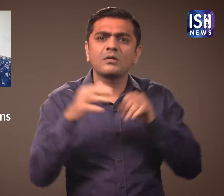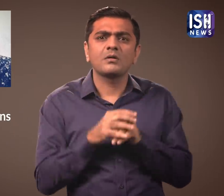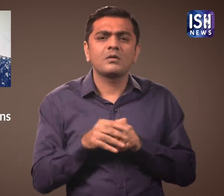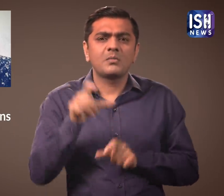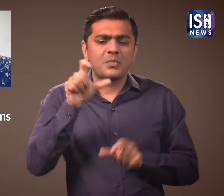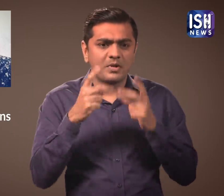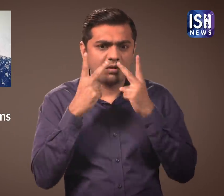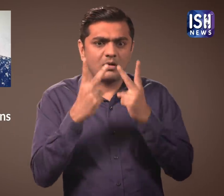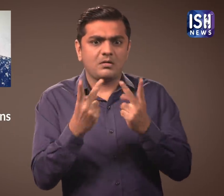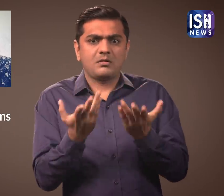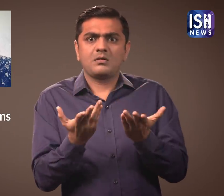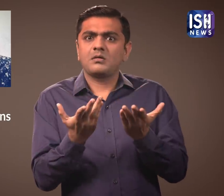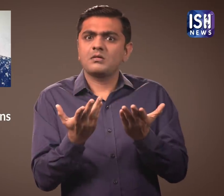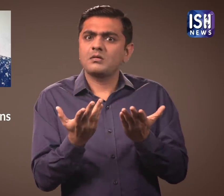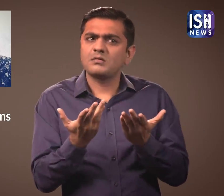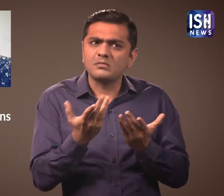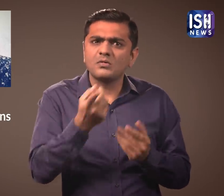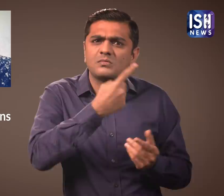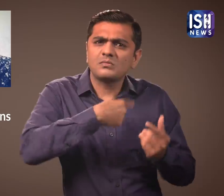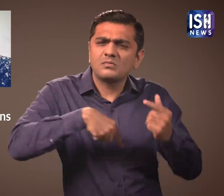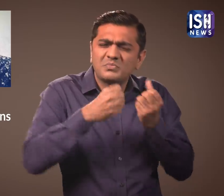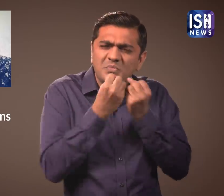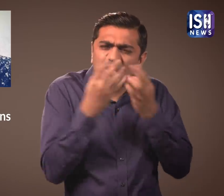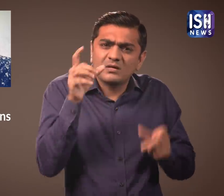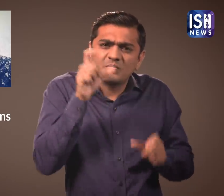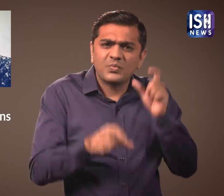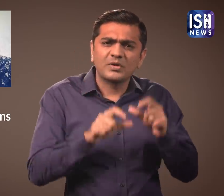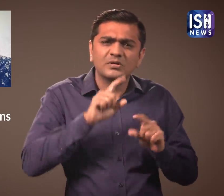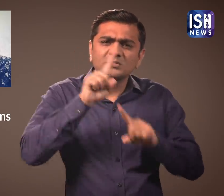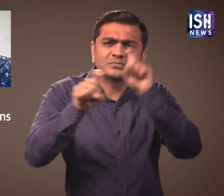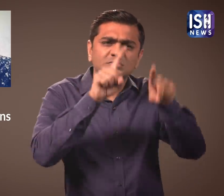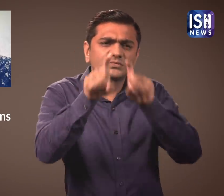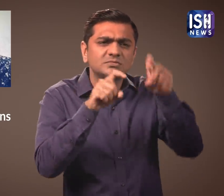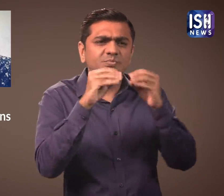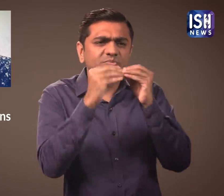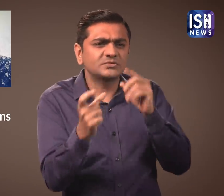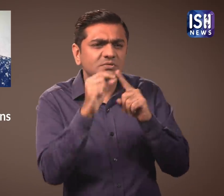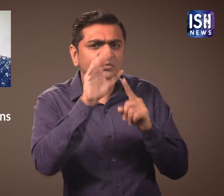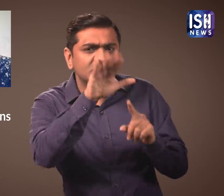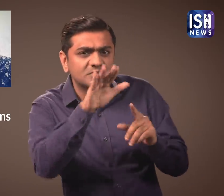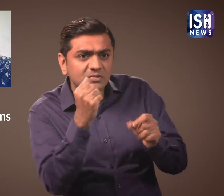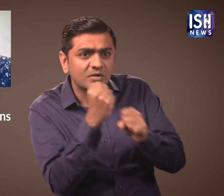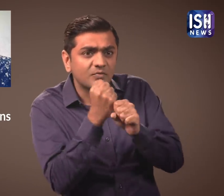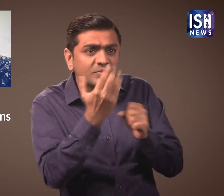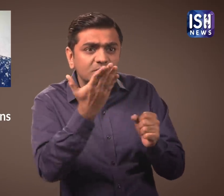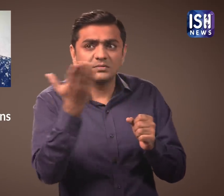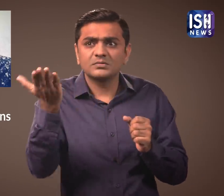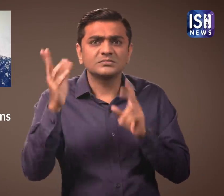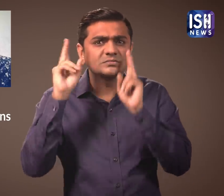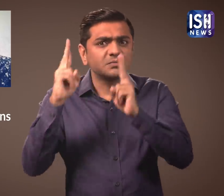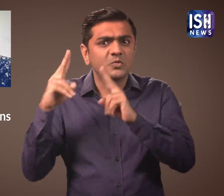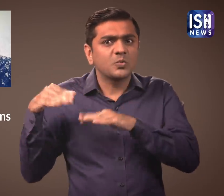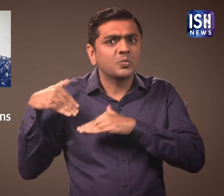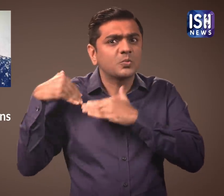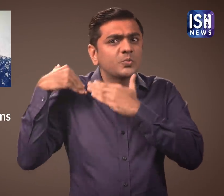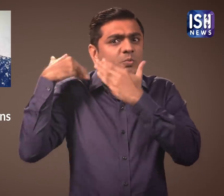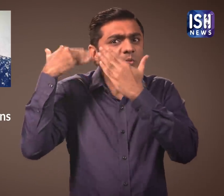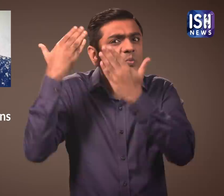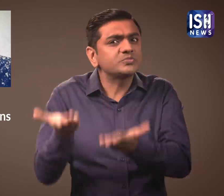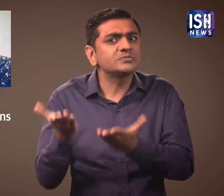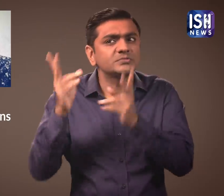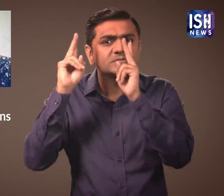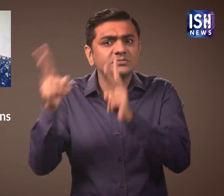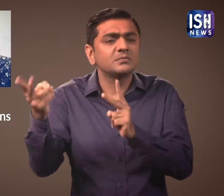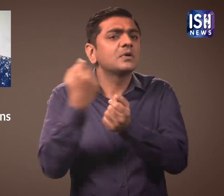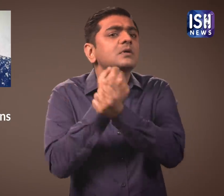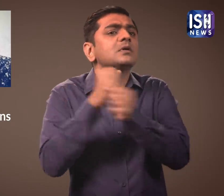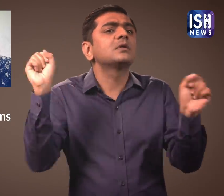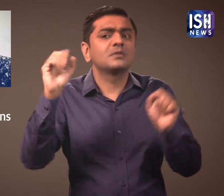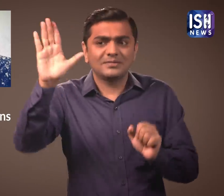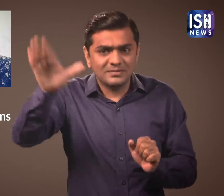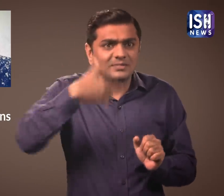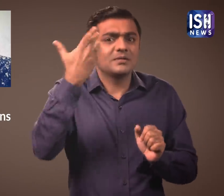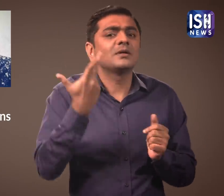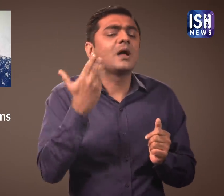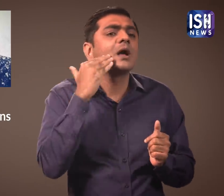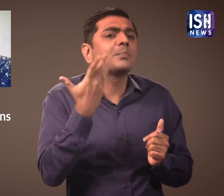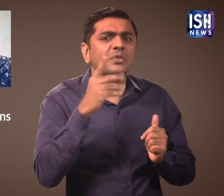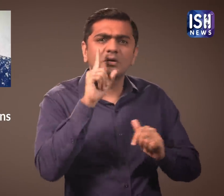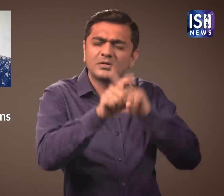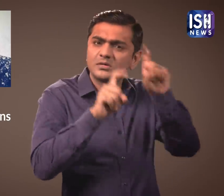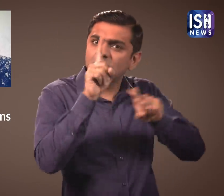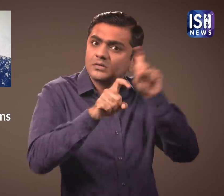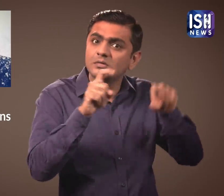When people saw the image, they all started questioning the BJP, when would the detained leaders be free.